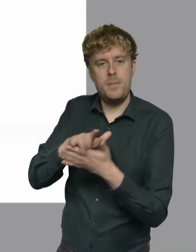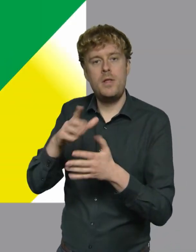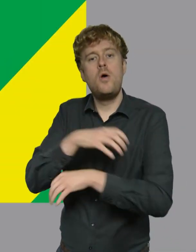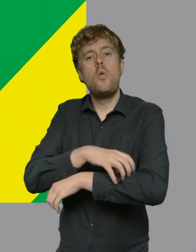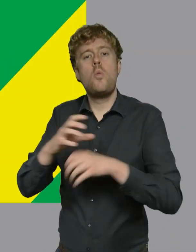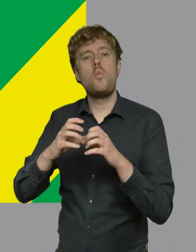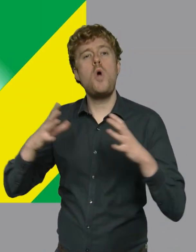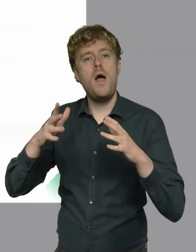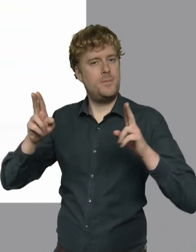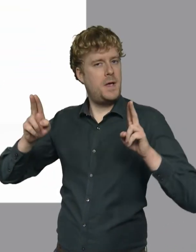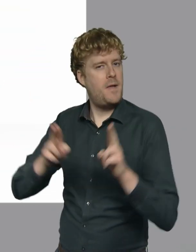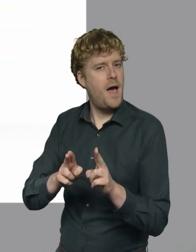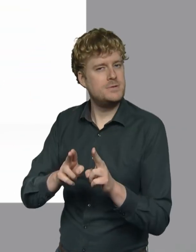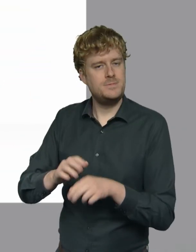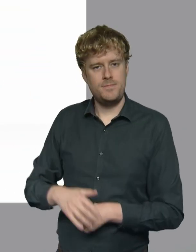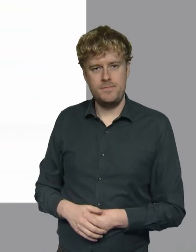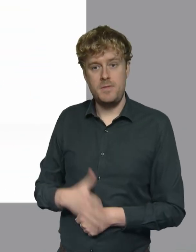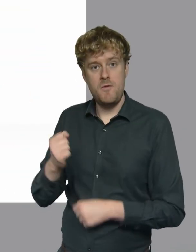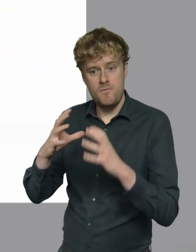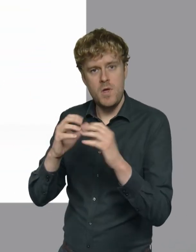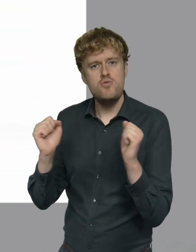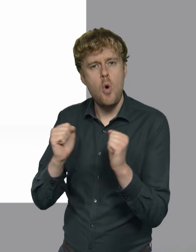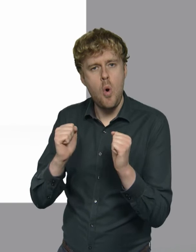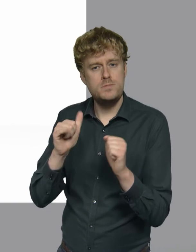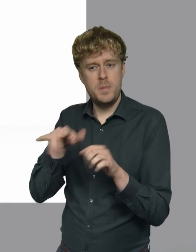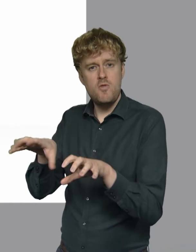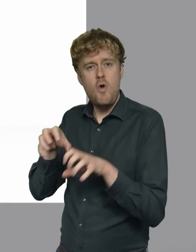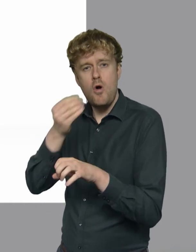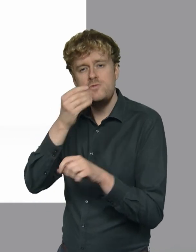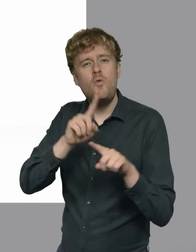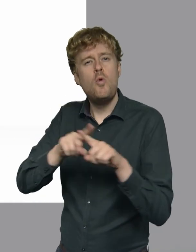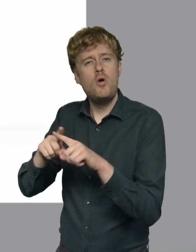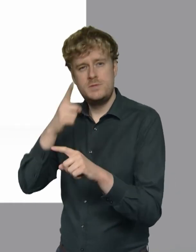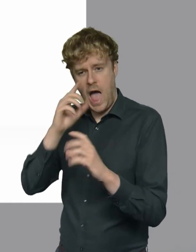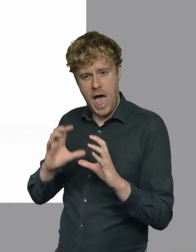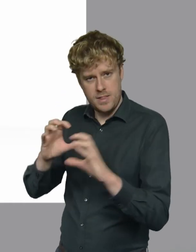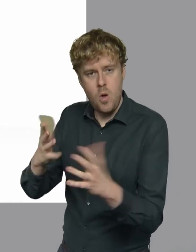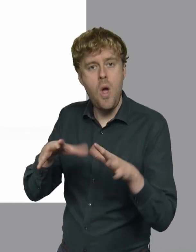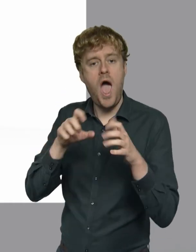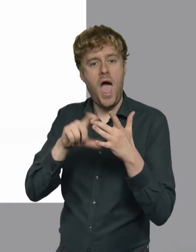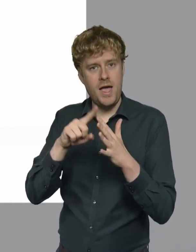Cool the affected area with a cold compress, such as an ice pack or something similar, like a bag of frozen peas.